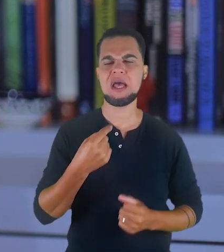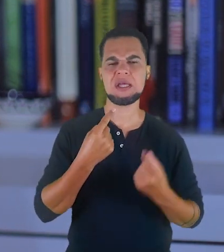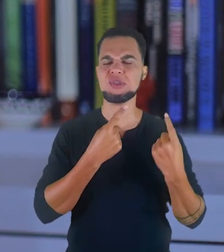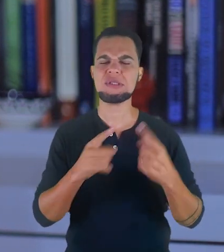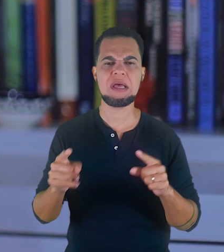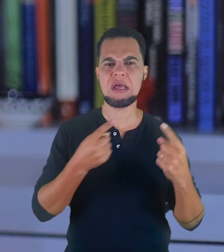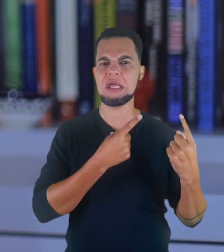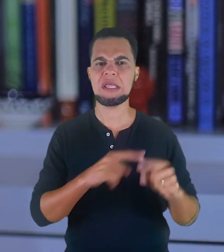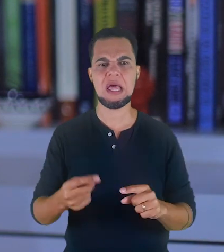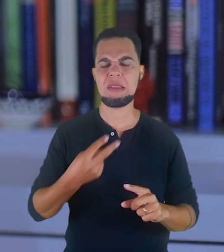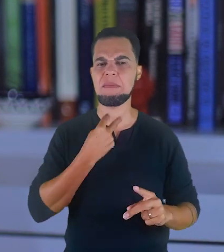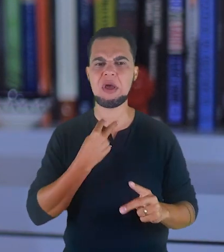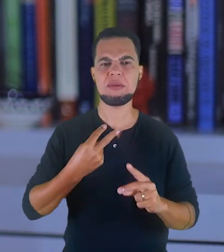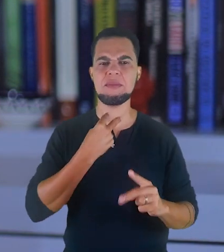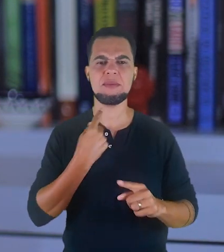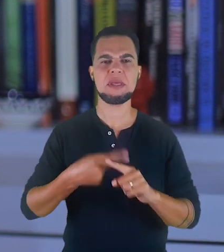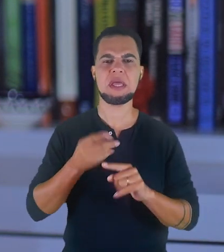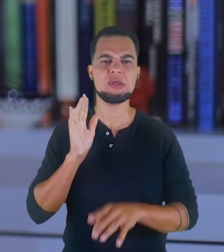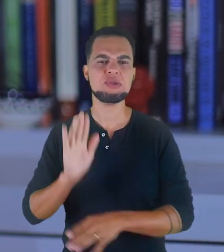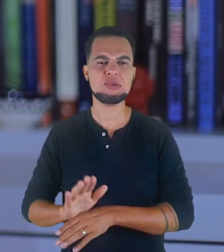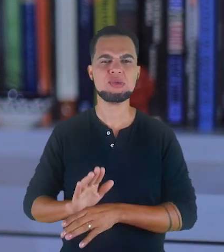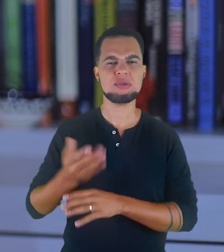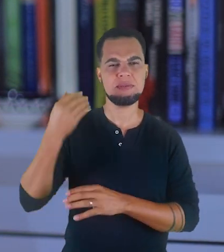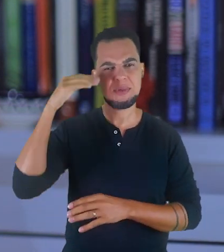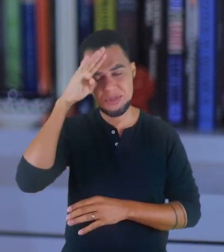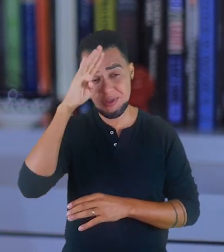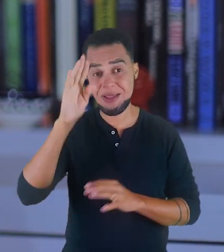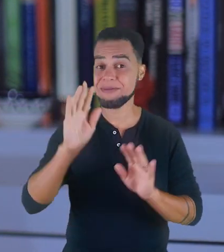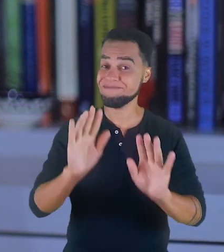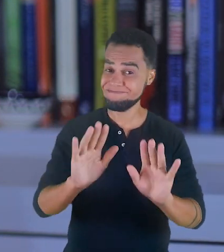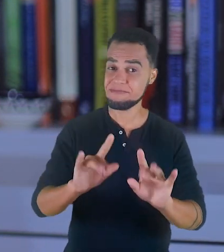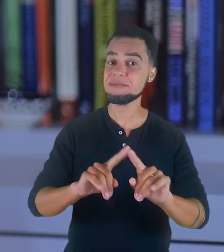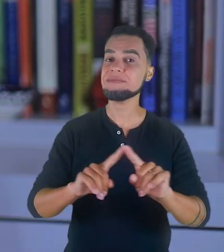That we couldn't criticize Lula because this would help elect Bolsonaro, and would end up in a coup.